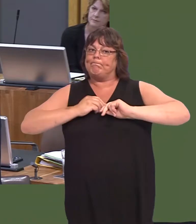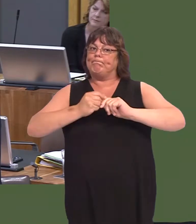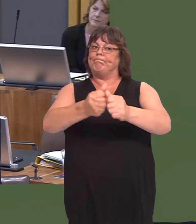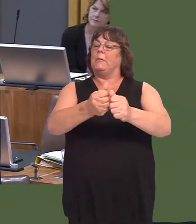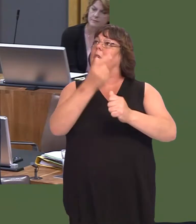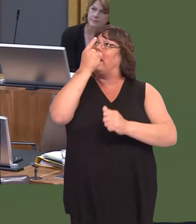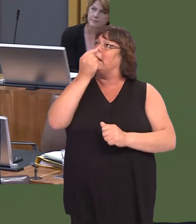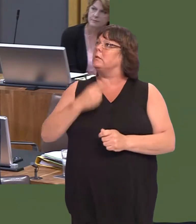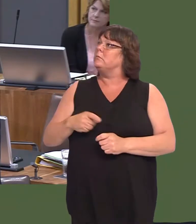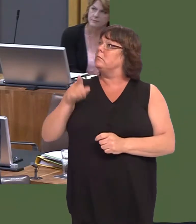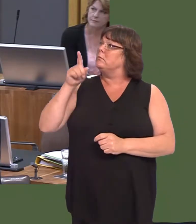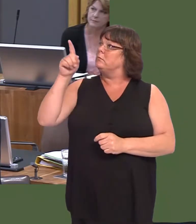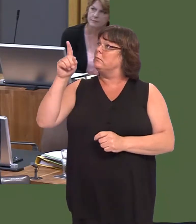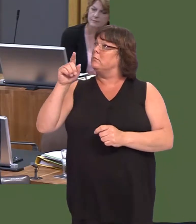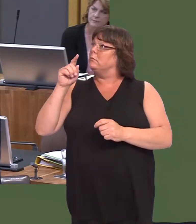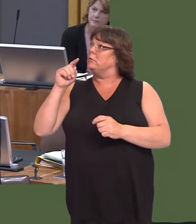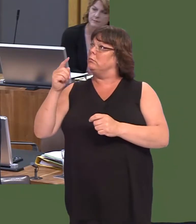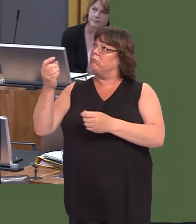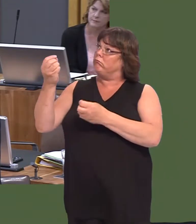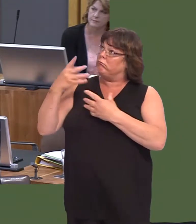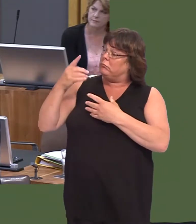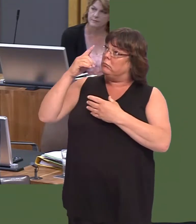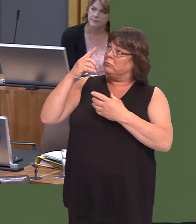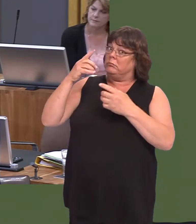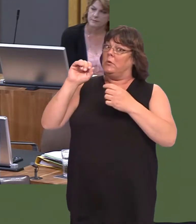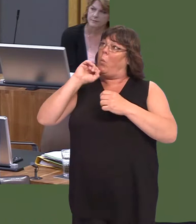What assurances can you give that this will be a priority for you, and that when we have